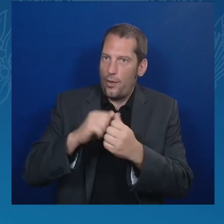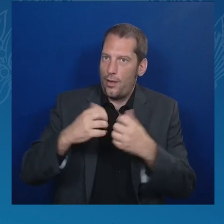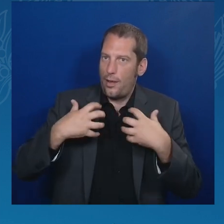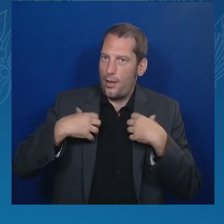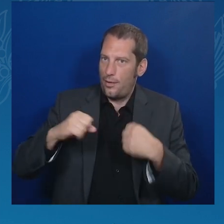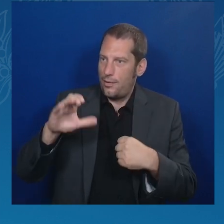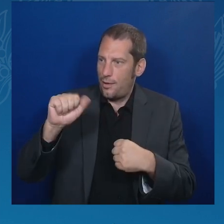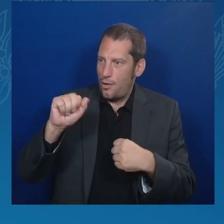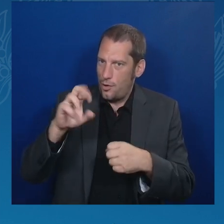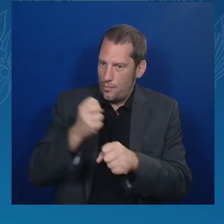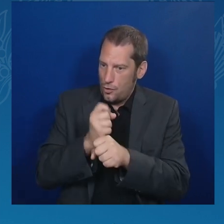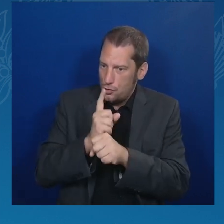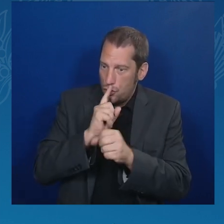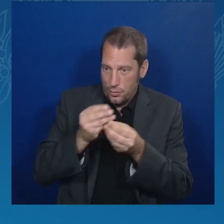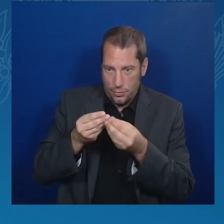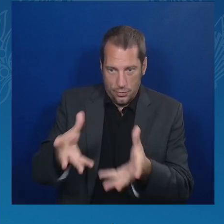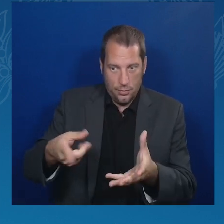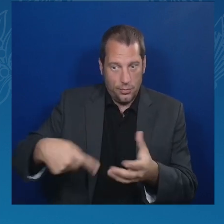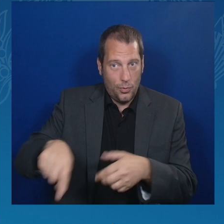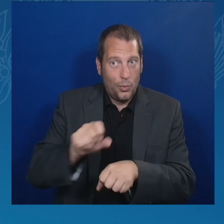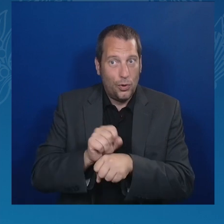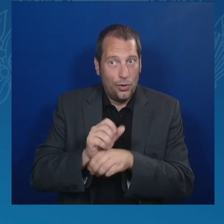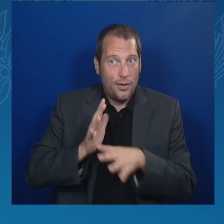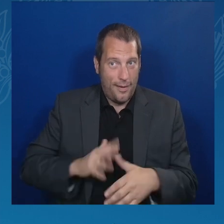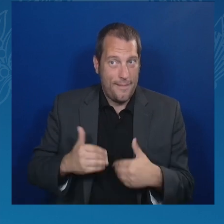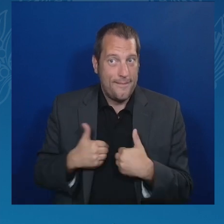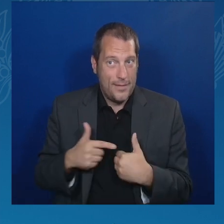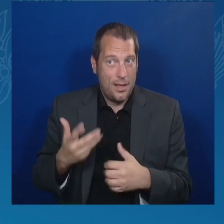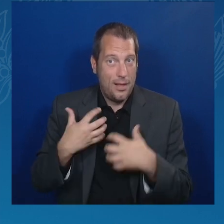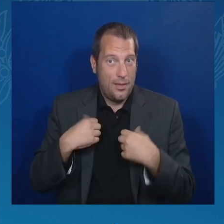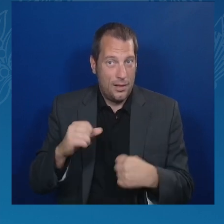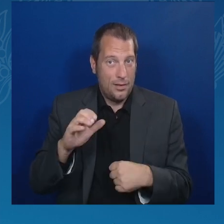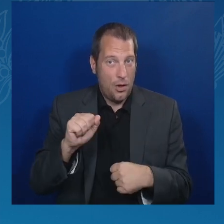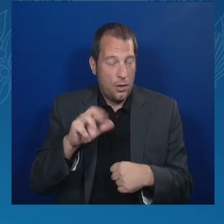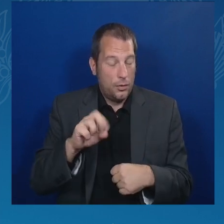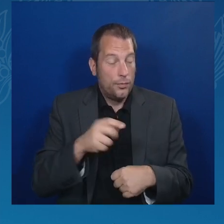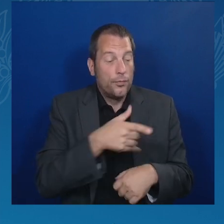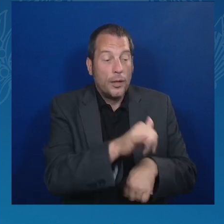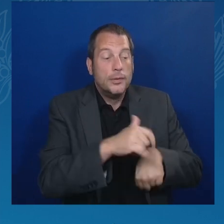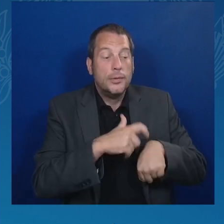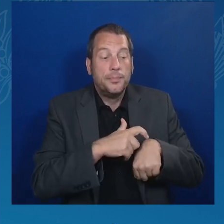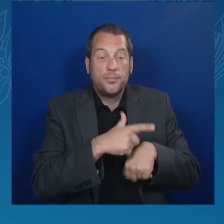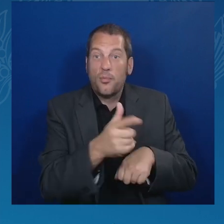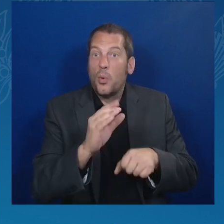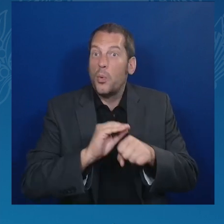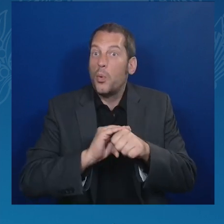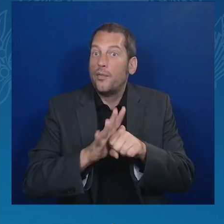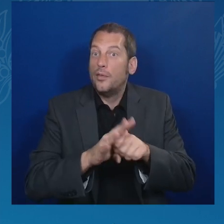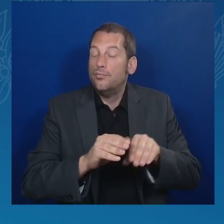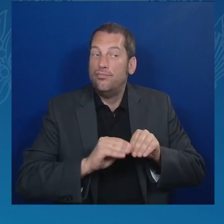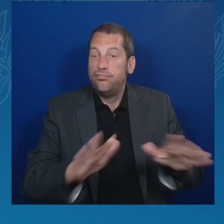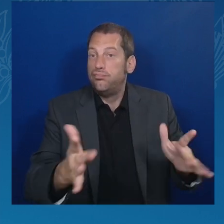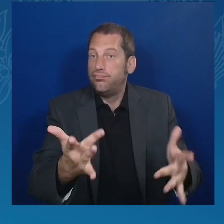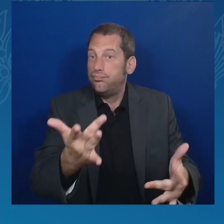during Covid 19 pandemic. And that is across the country.